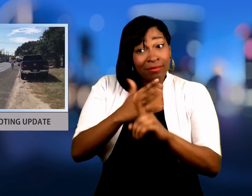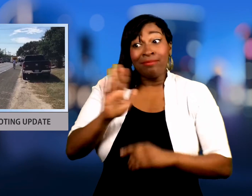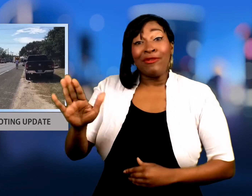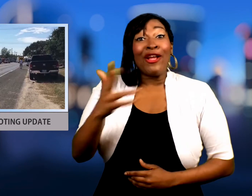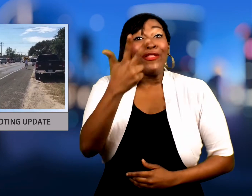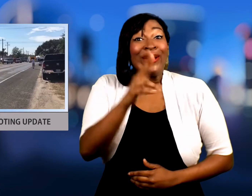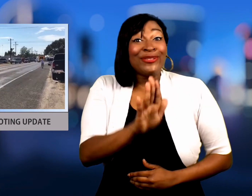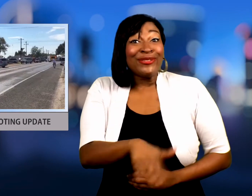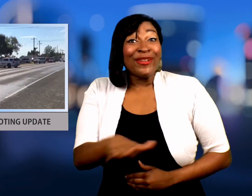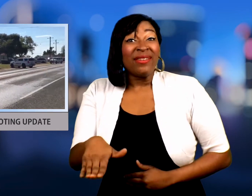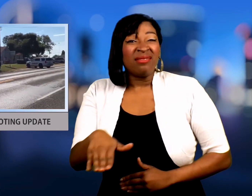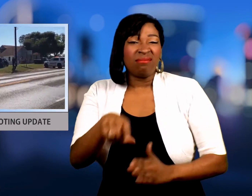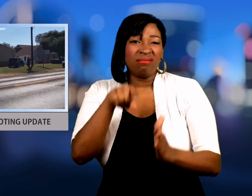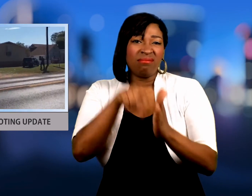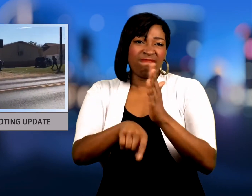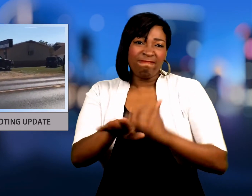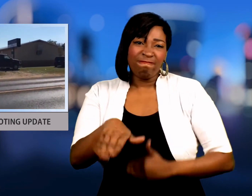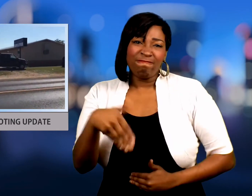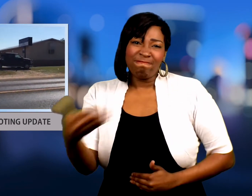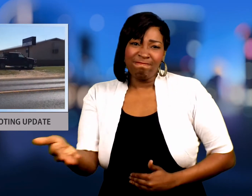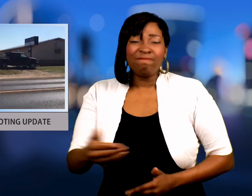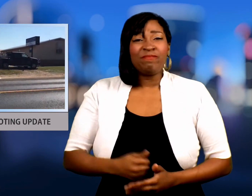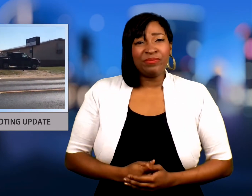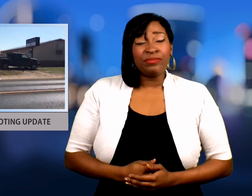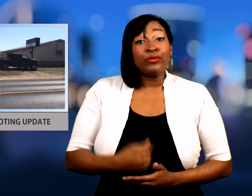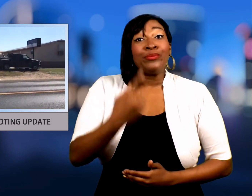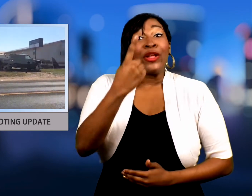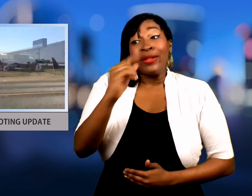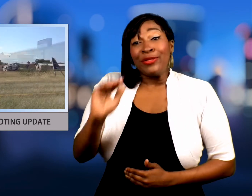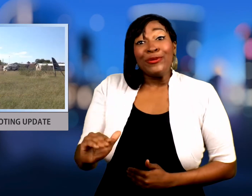five months pregnant, and her three children were killed. One little girl was